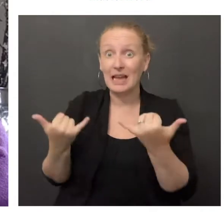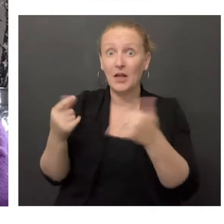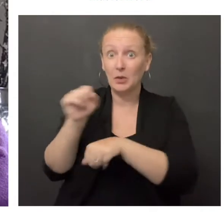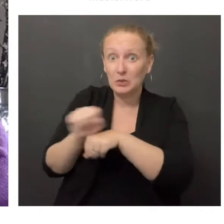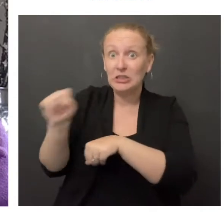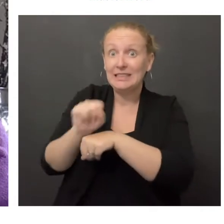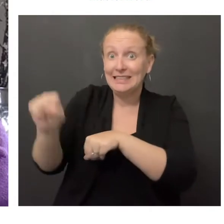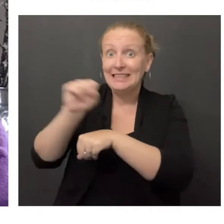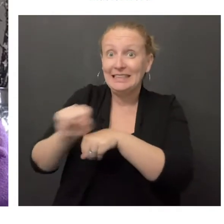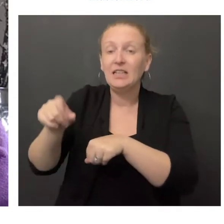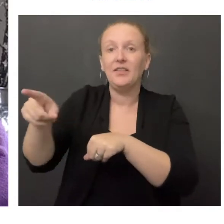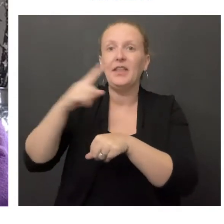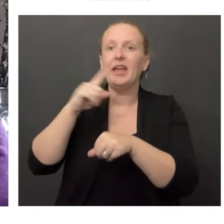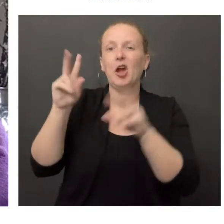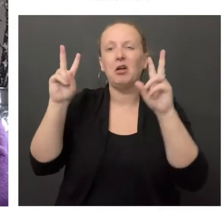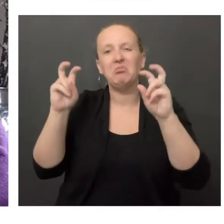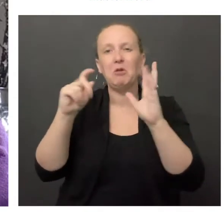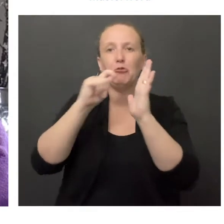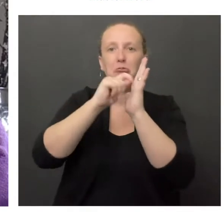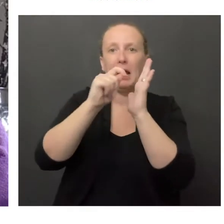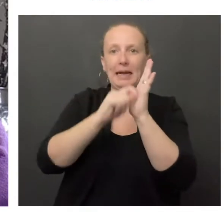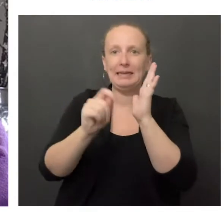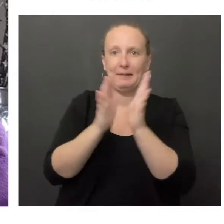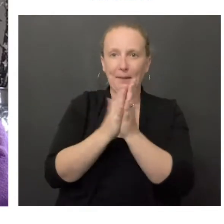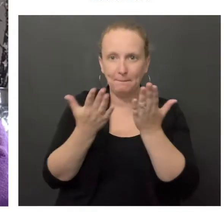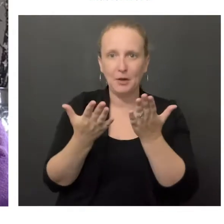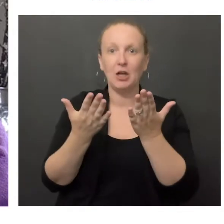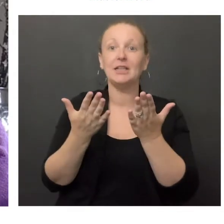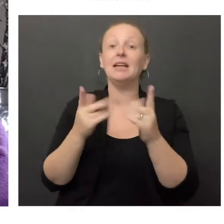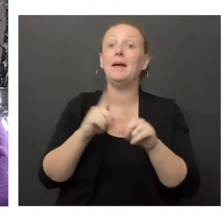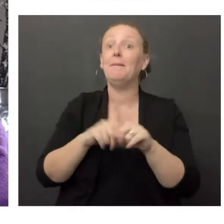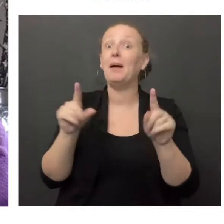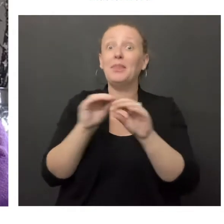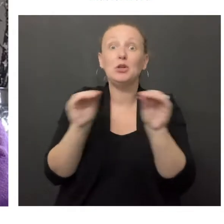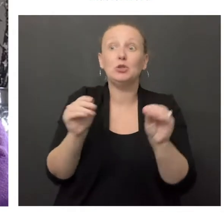So, um, it gets really confusing and there's no edits right now.